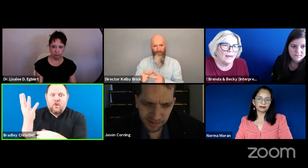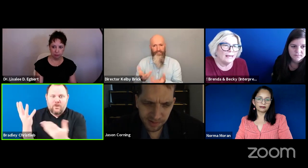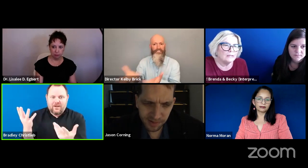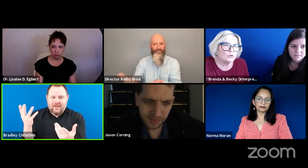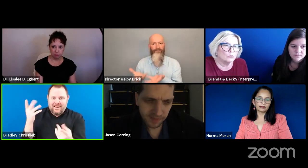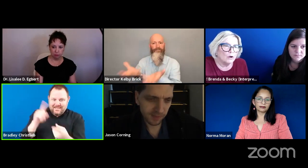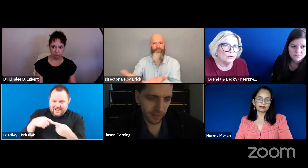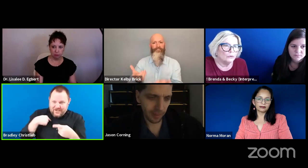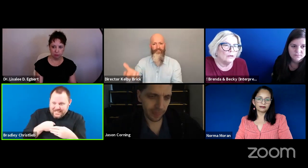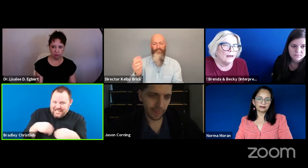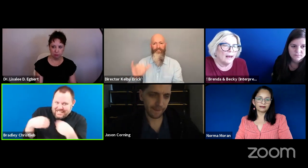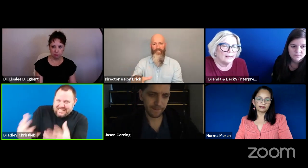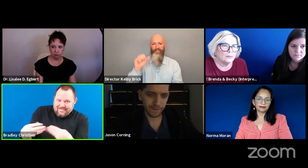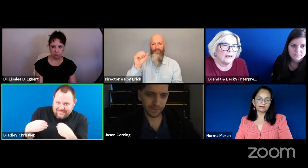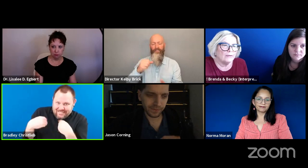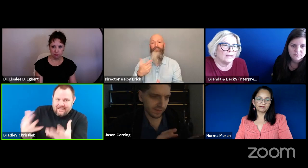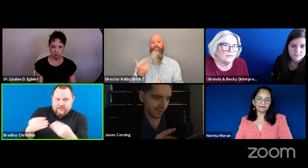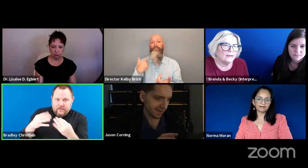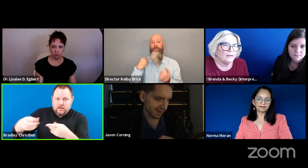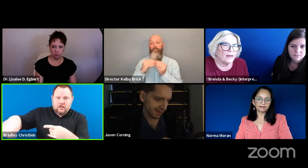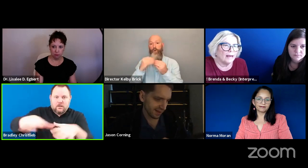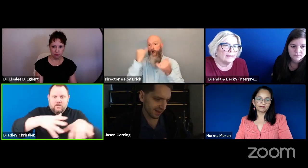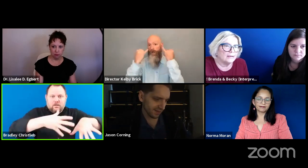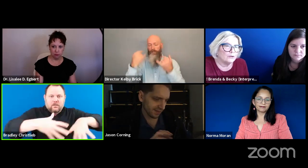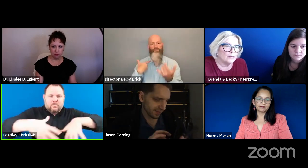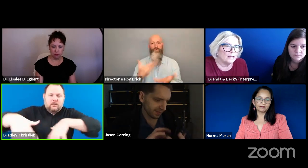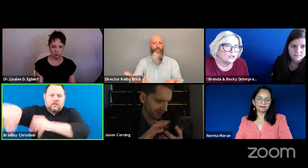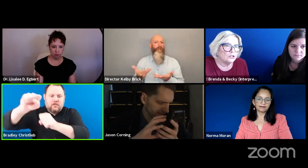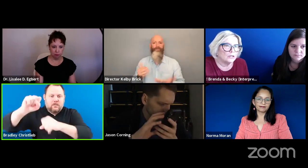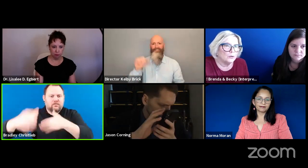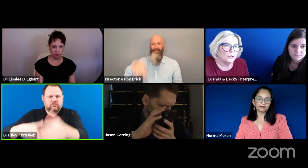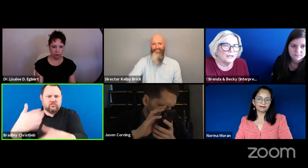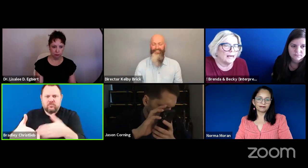And that has grown as we have given that information to the community.